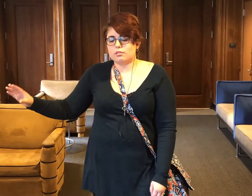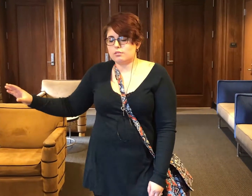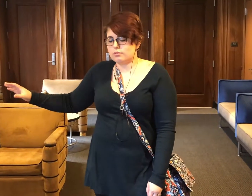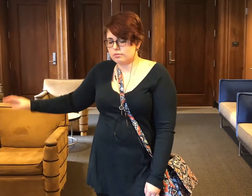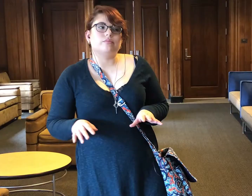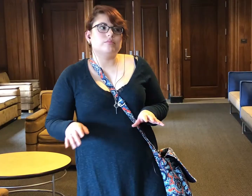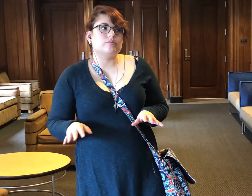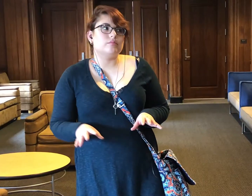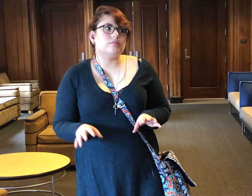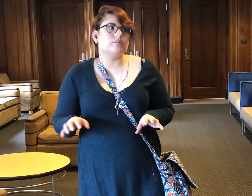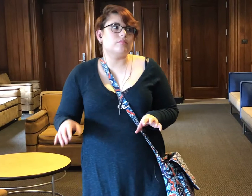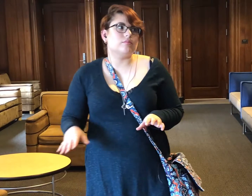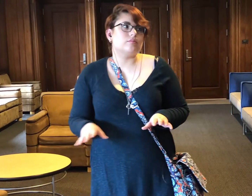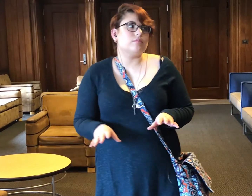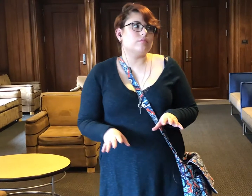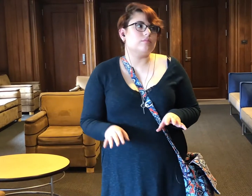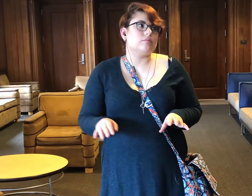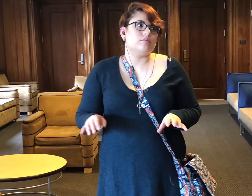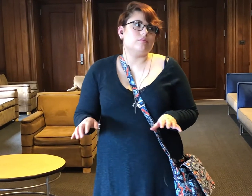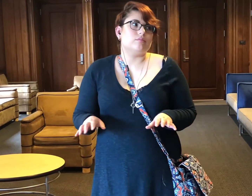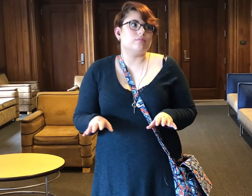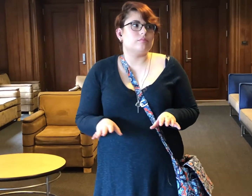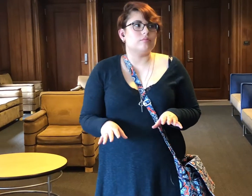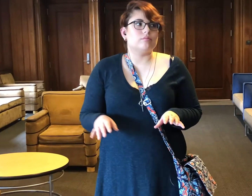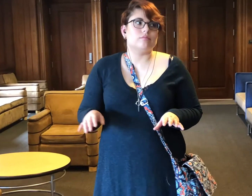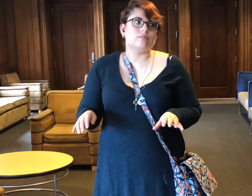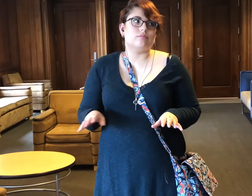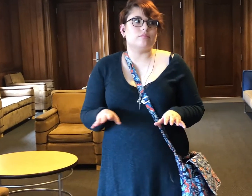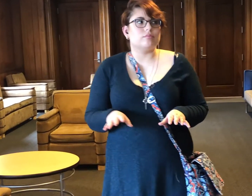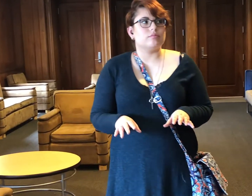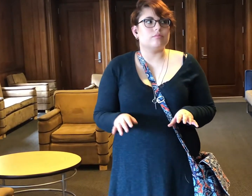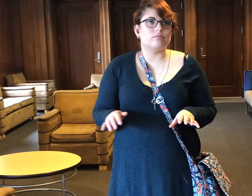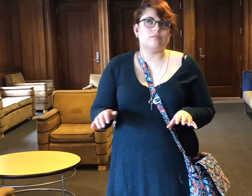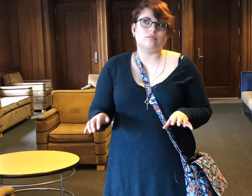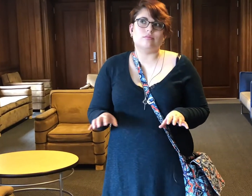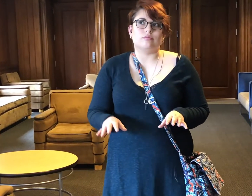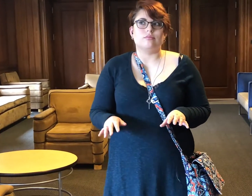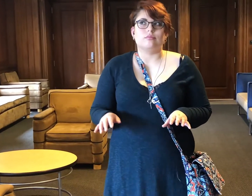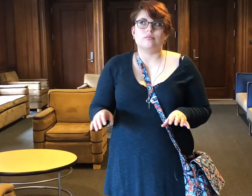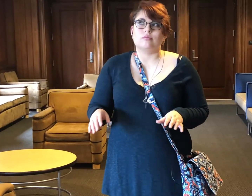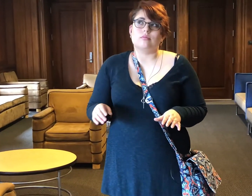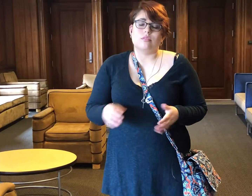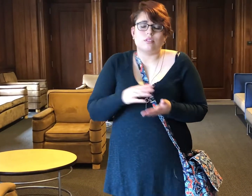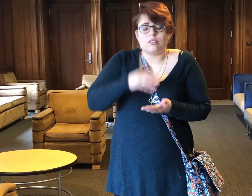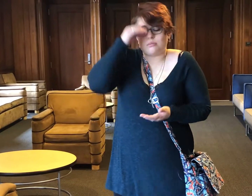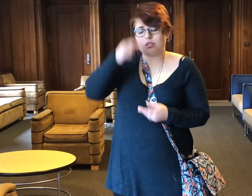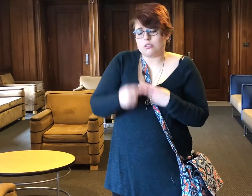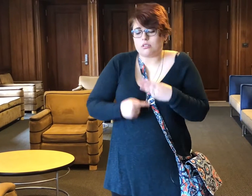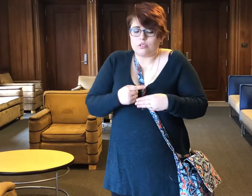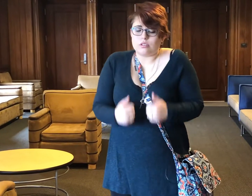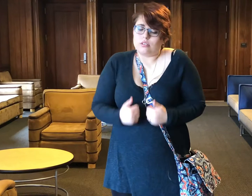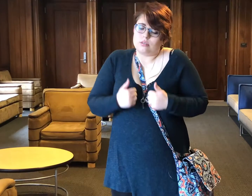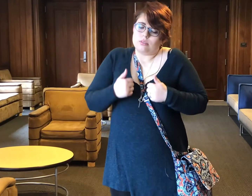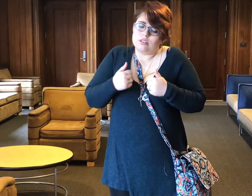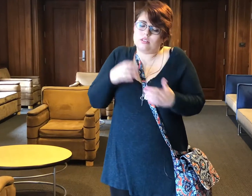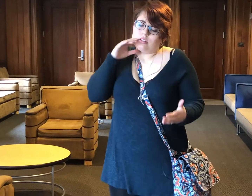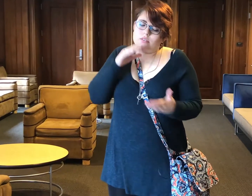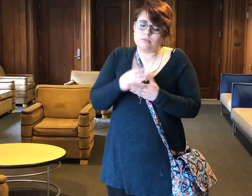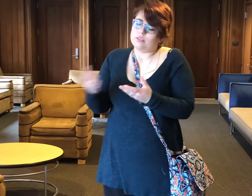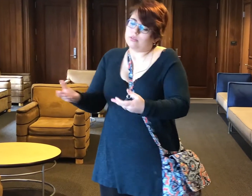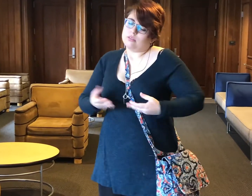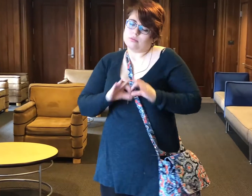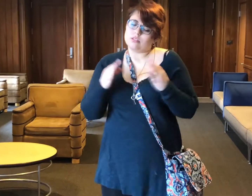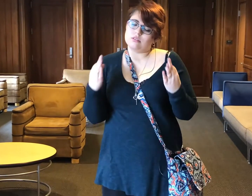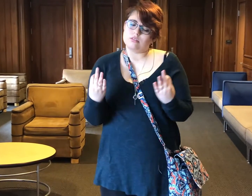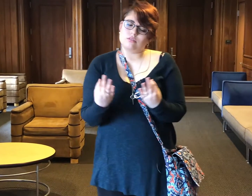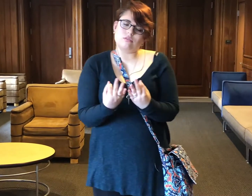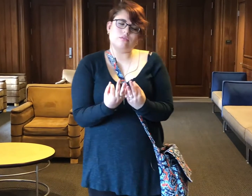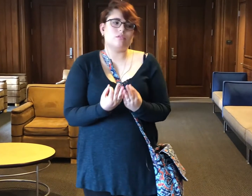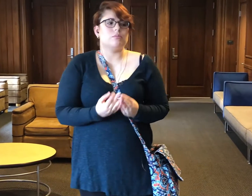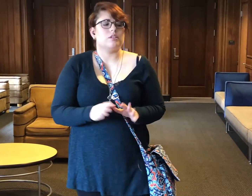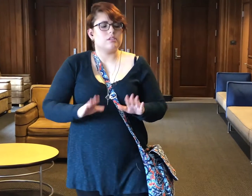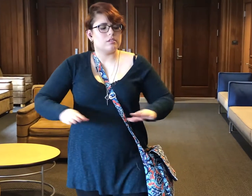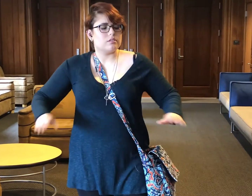I'm still learning about life My woman brought children for me